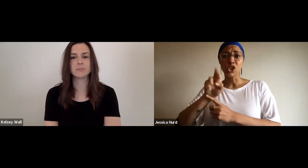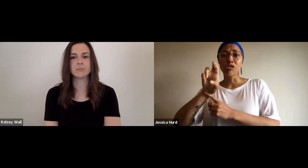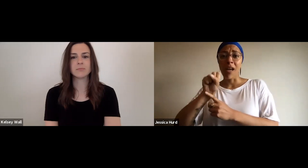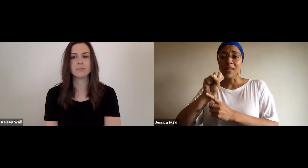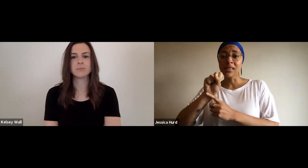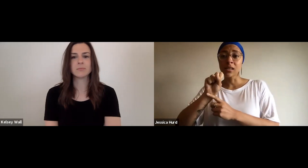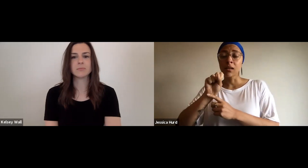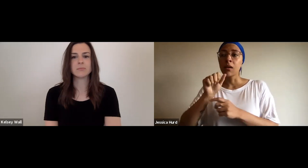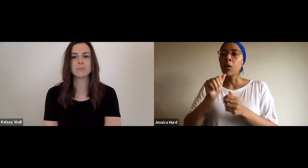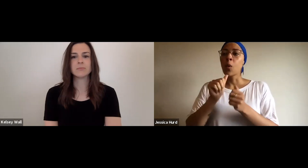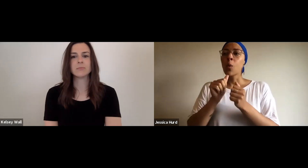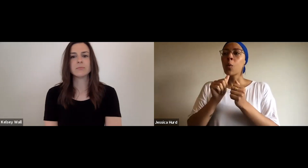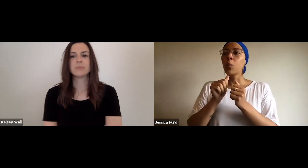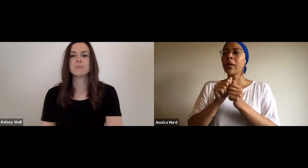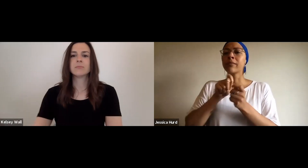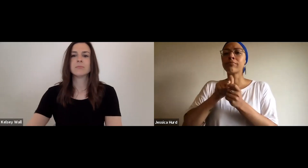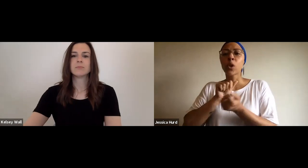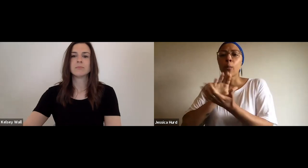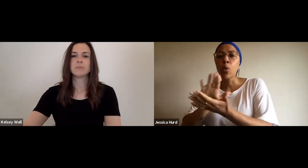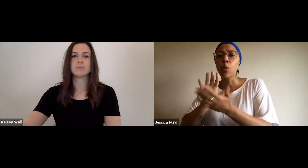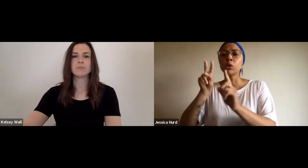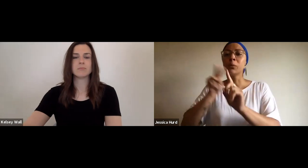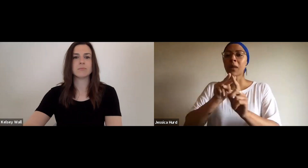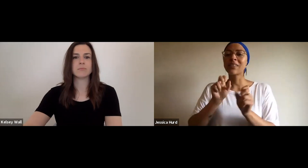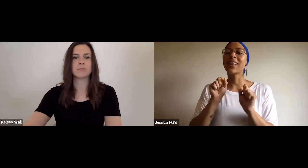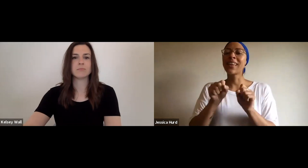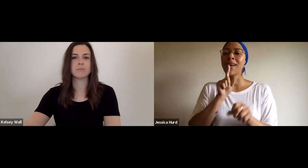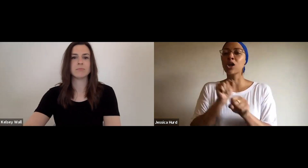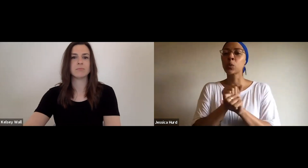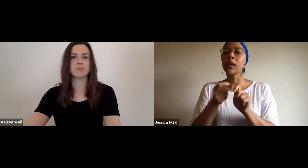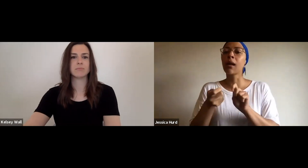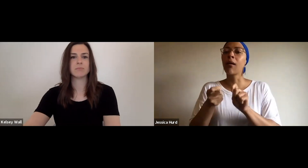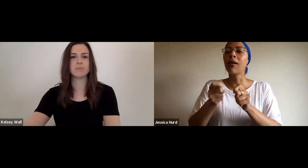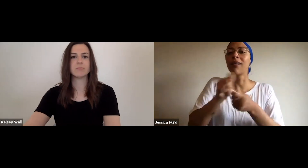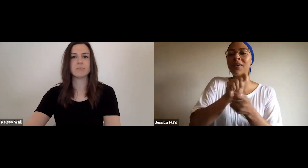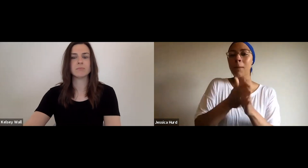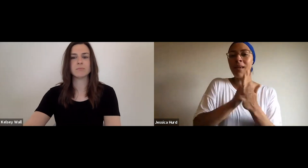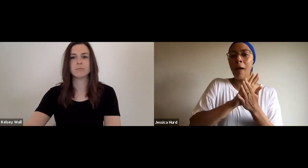Maybe we start to feel some distress in our lives, and then we approach those things.